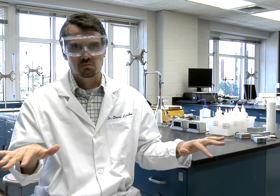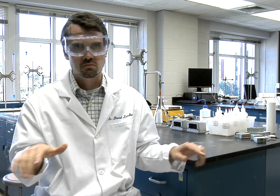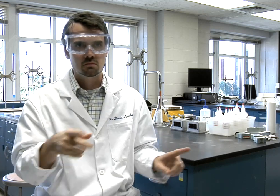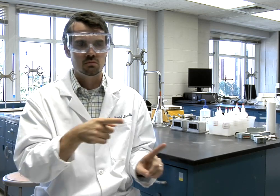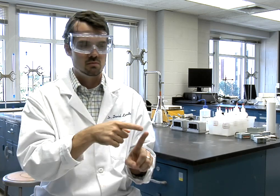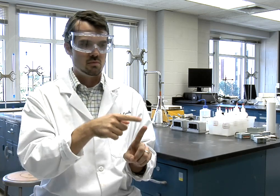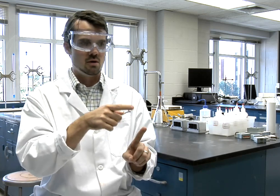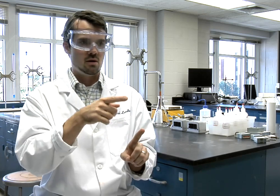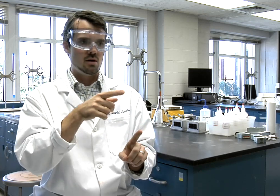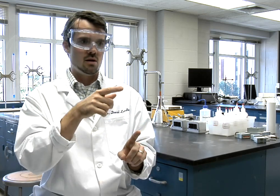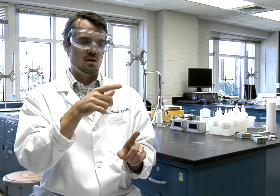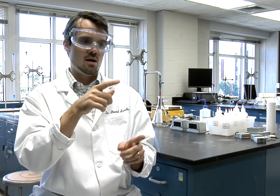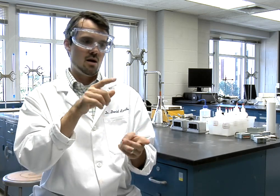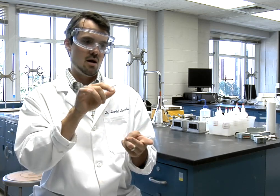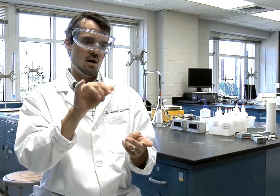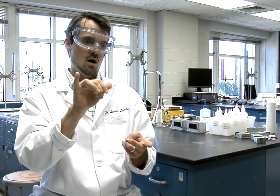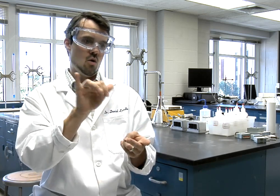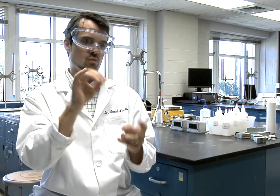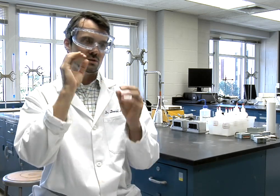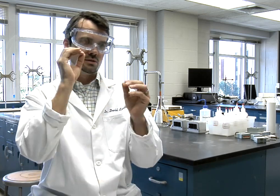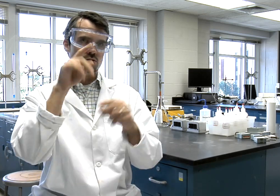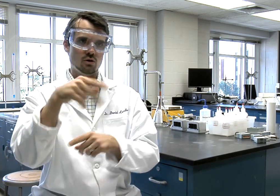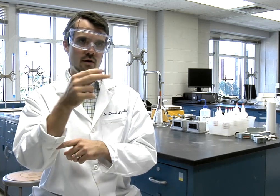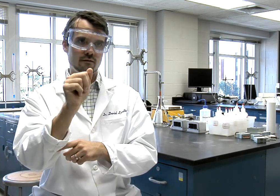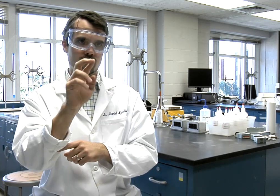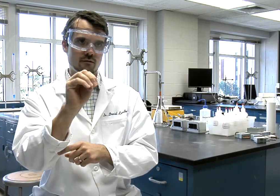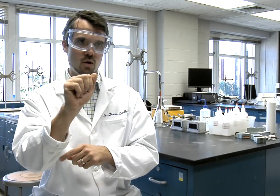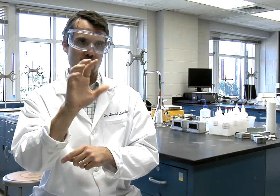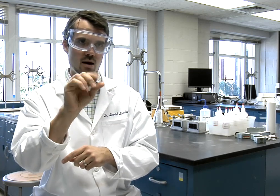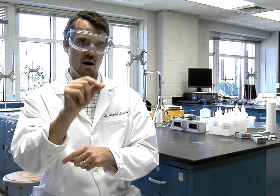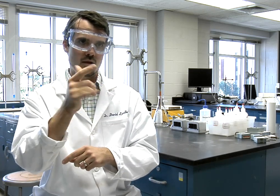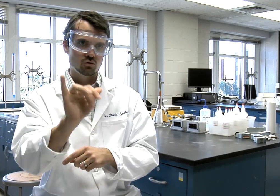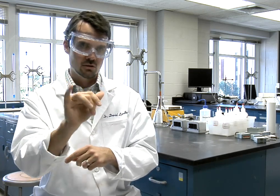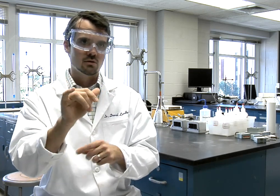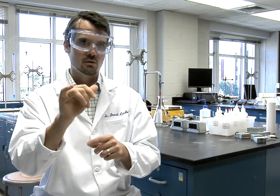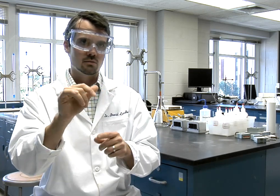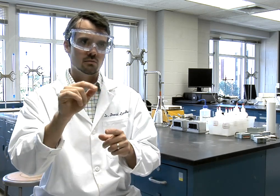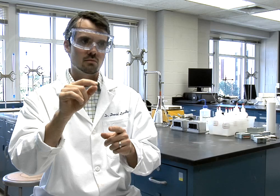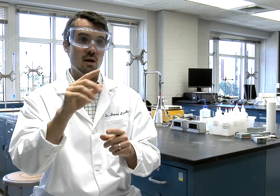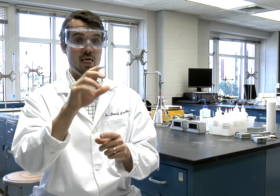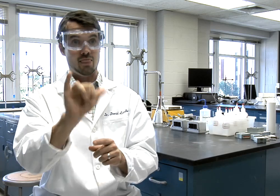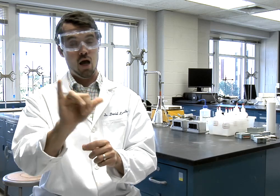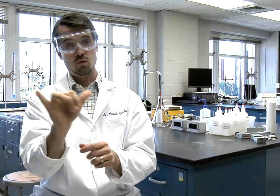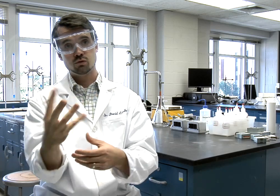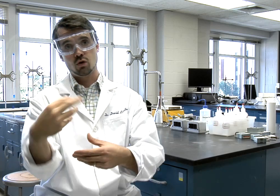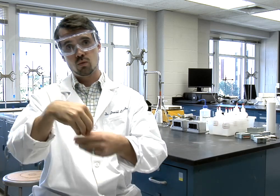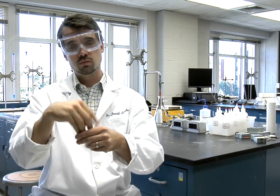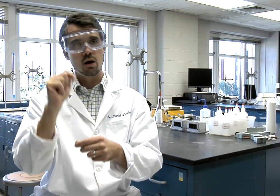I also teach Pharmacology, which also includes